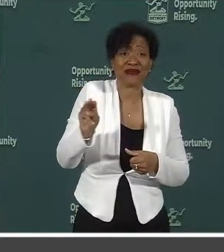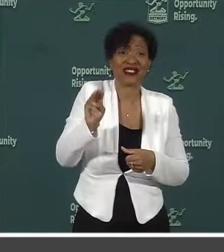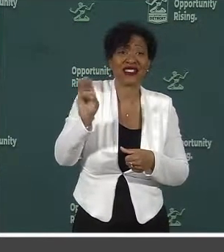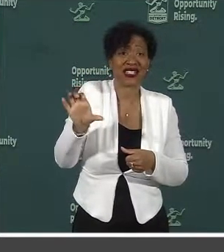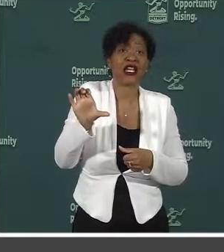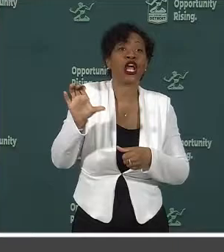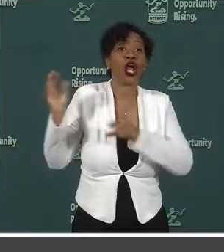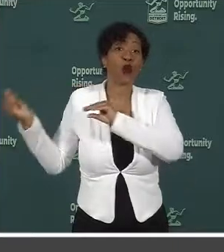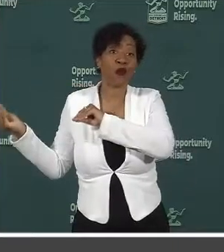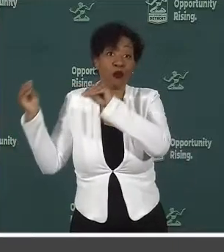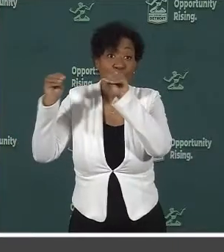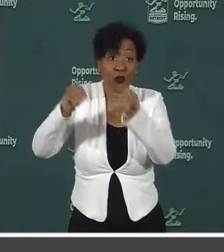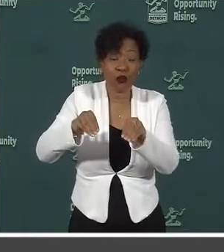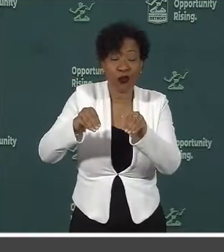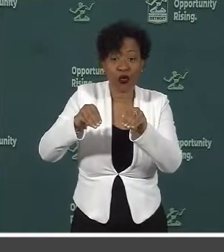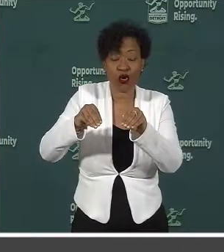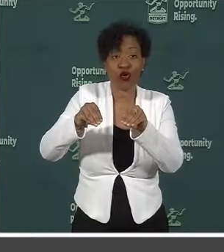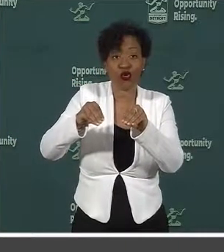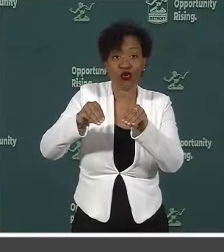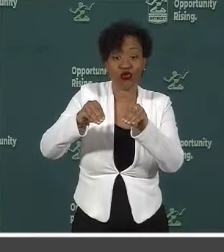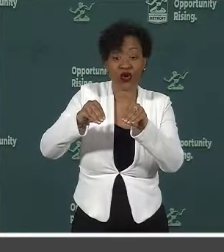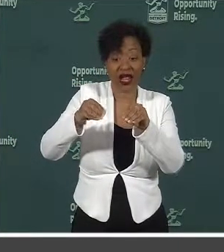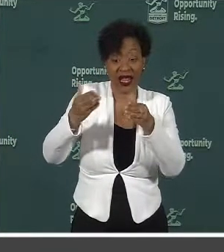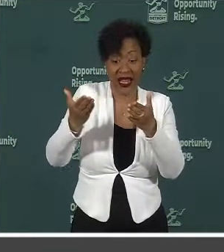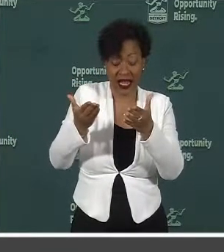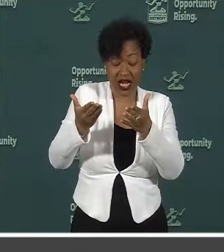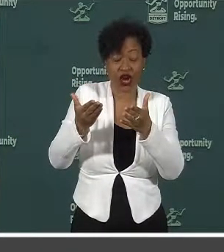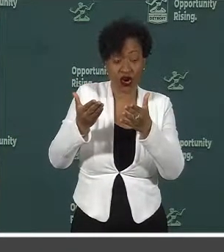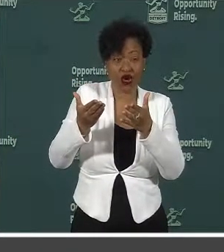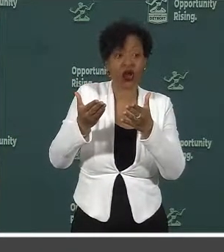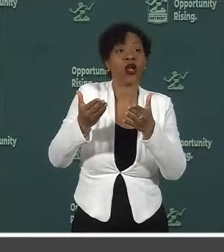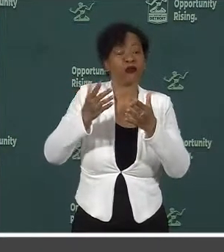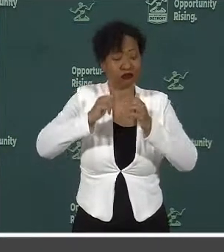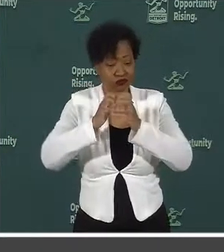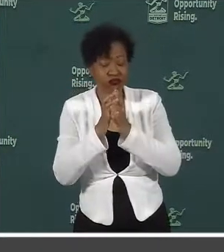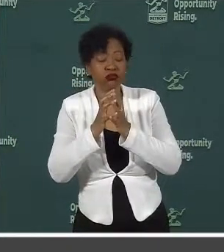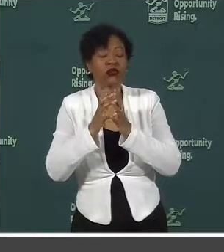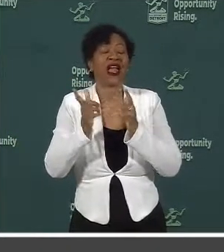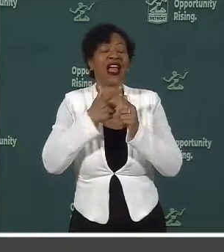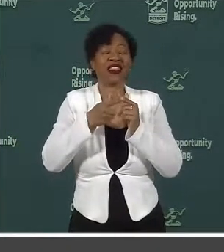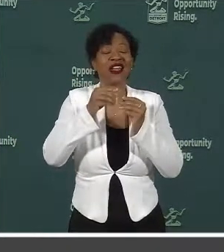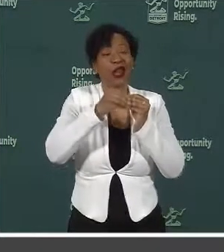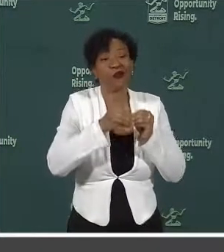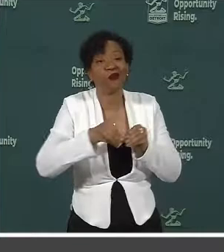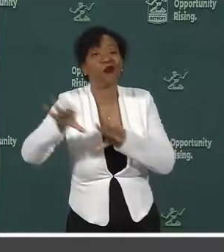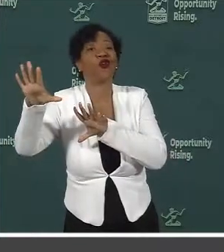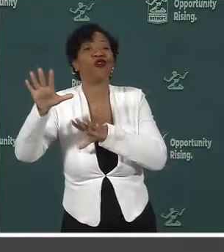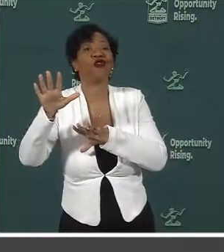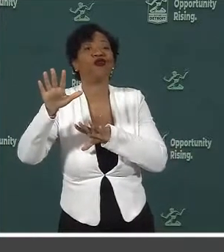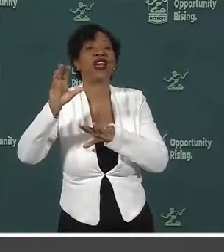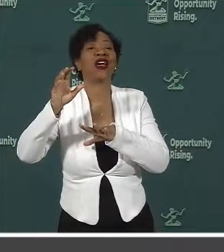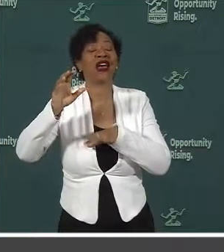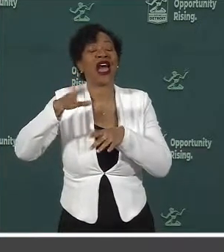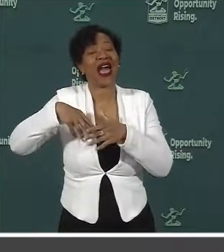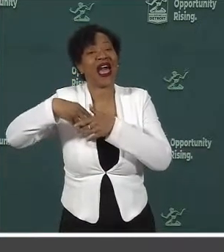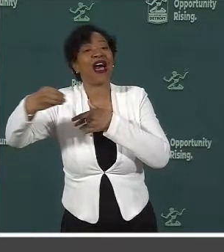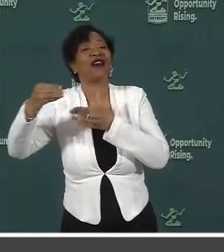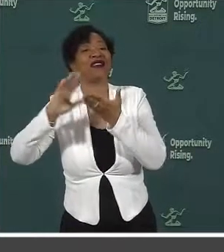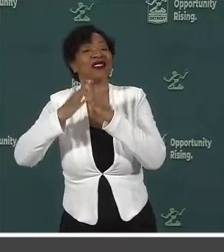NINETEEN SEVENTY THREE THE SAME YEAR THE COLEMAN YOUNG WAS ELECTED MAYOR AND THE RACIAL